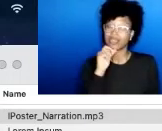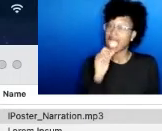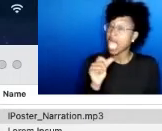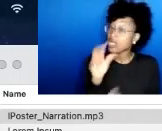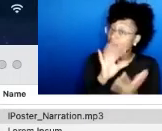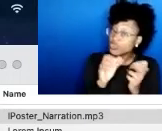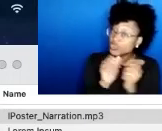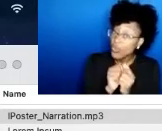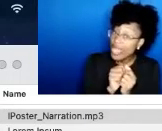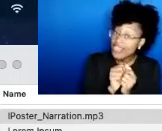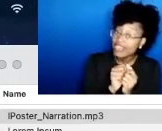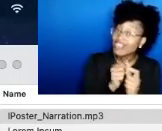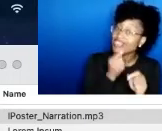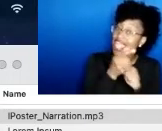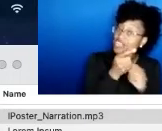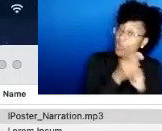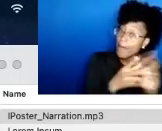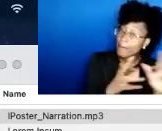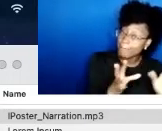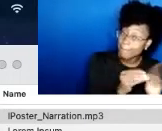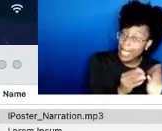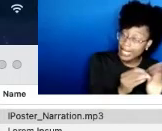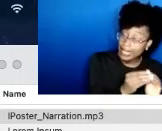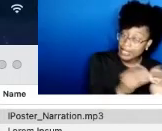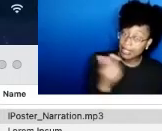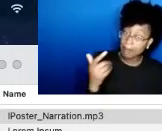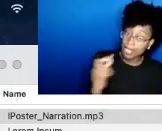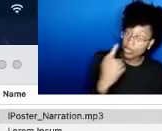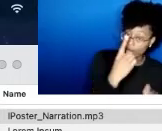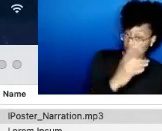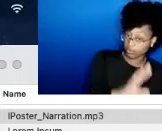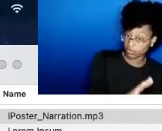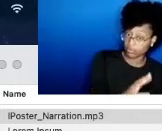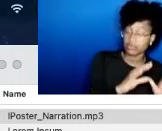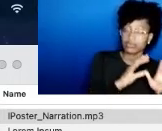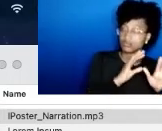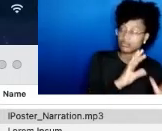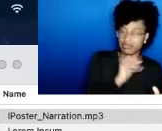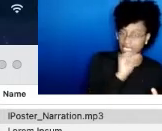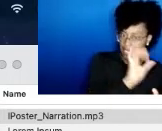to be happening during the meeting itself. 07:15:02 But these are additional ones that